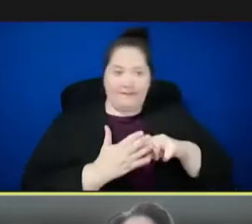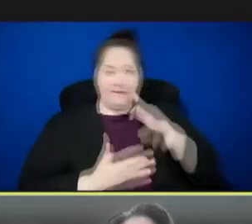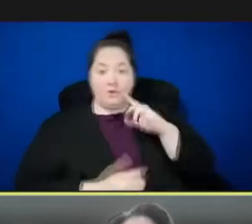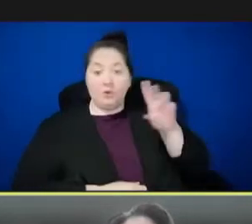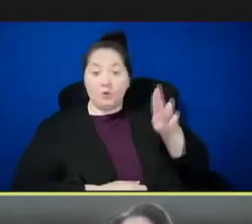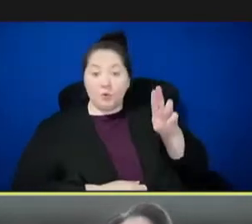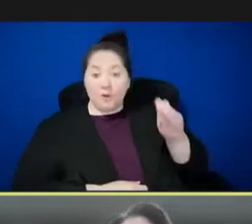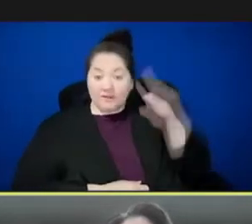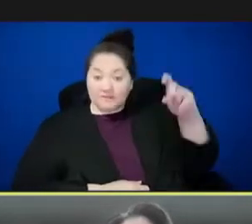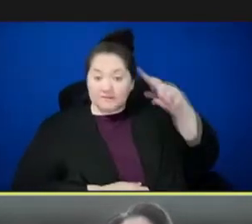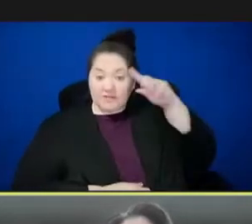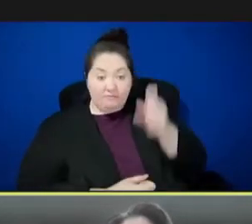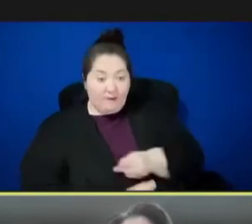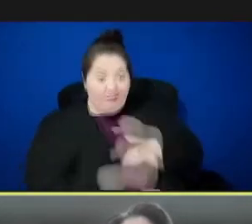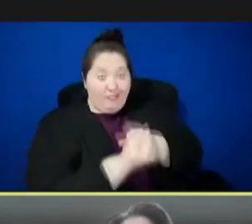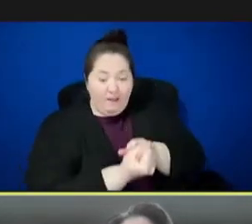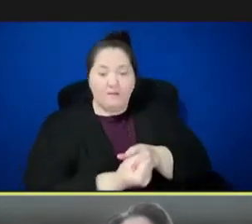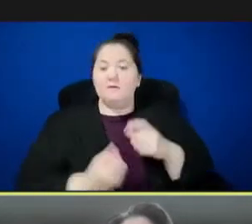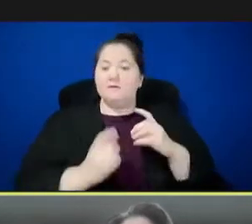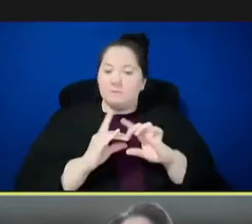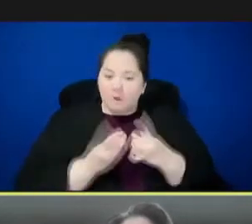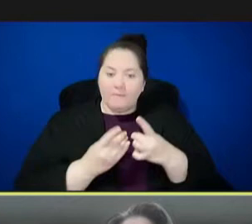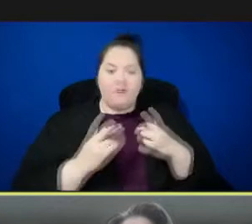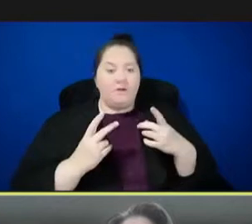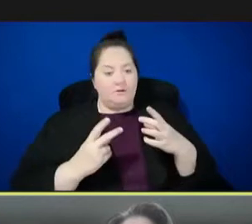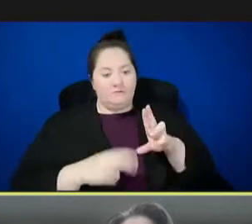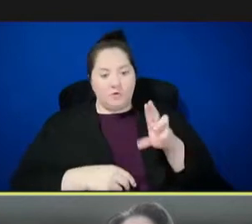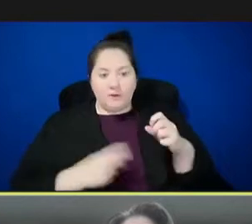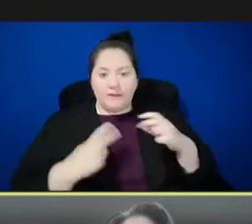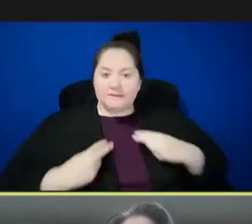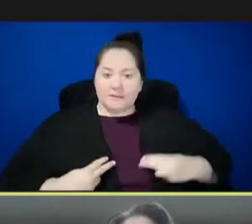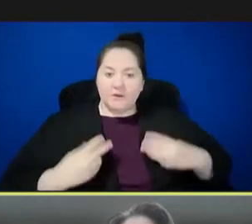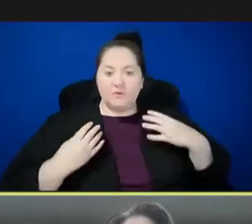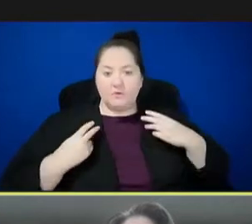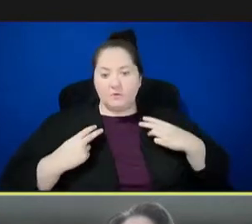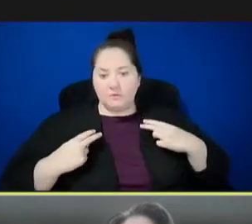the Department of Health and Human Services, or NVAC. And so, with that,